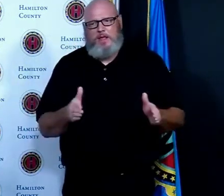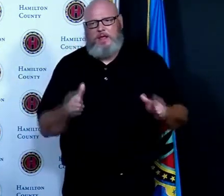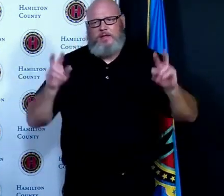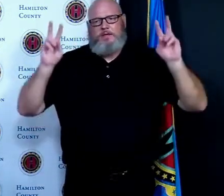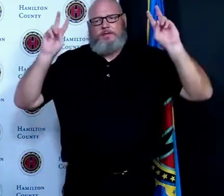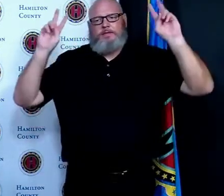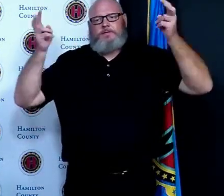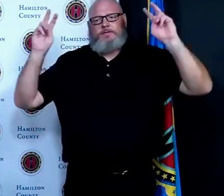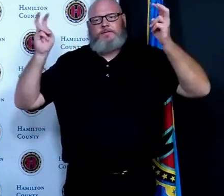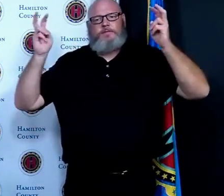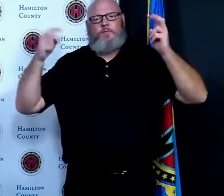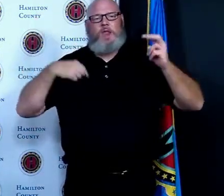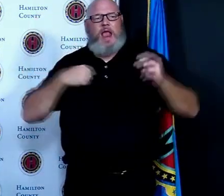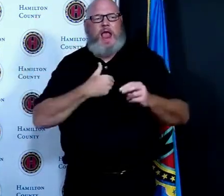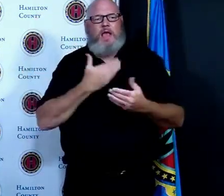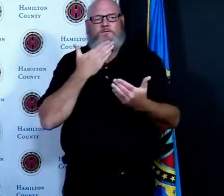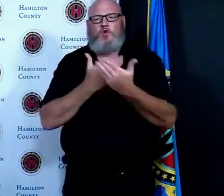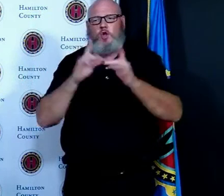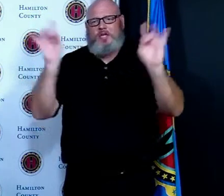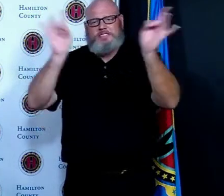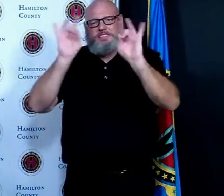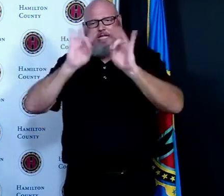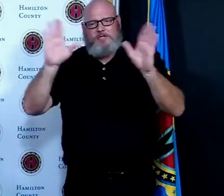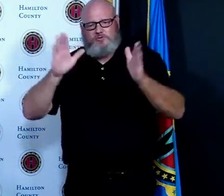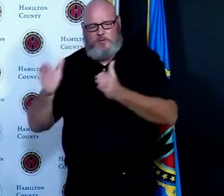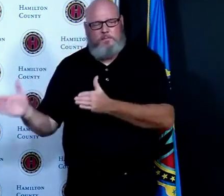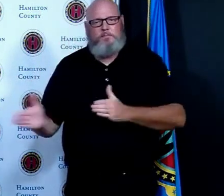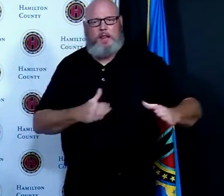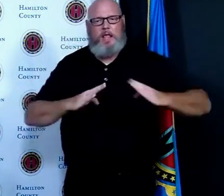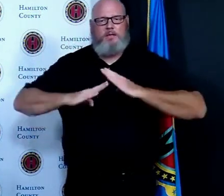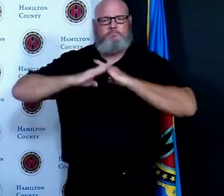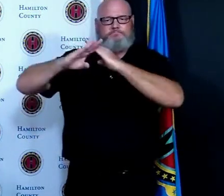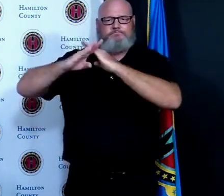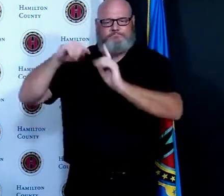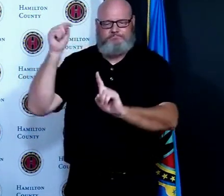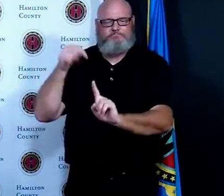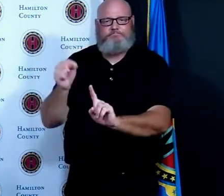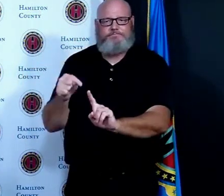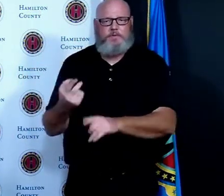perfected it in some respects and planning in in April we really learned on how we can increase